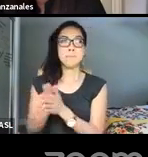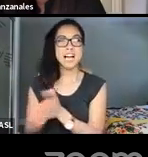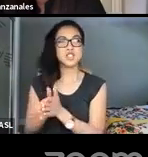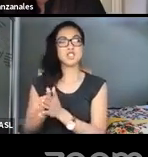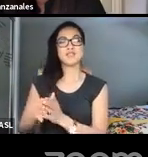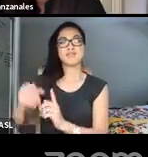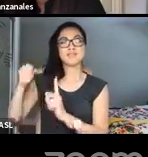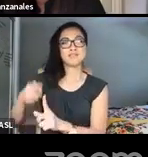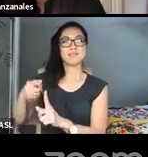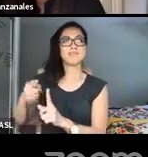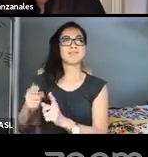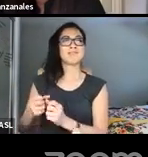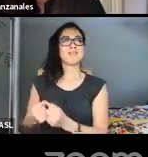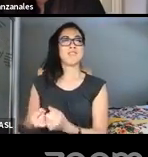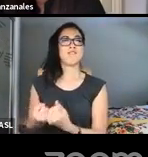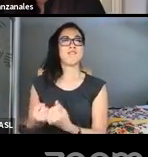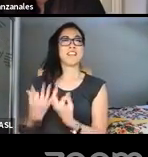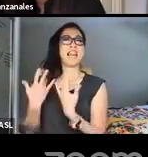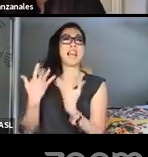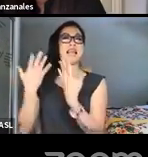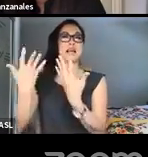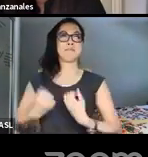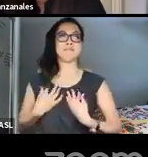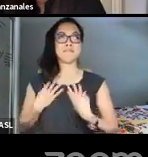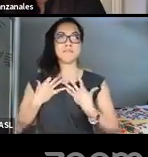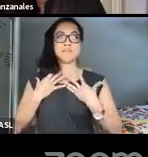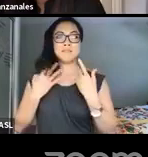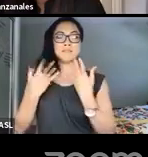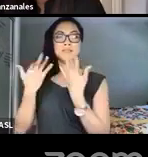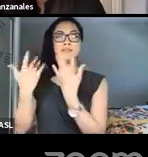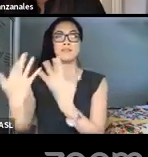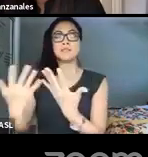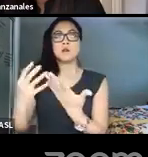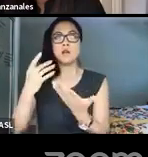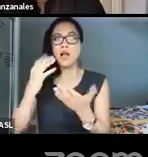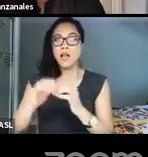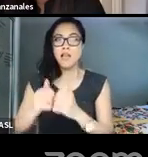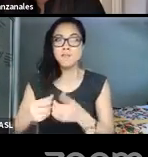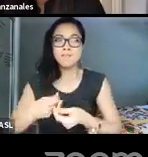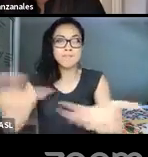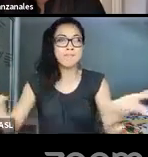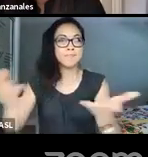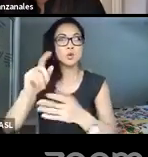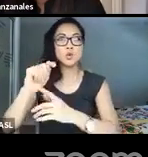the Roundtable's drive to be reactive to the needs of our community is present more